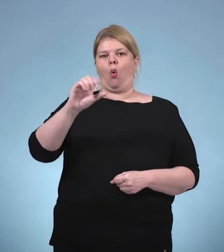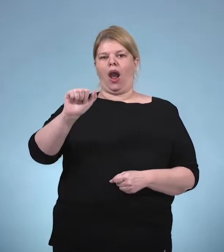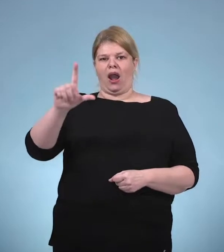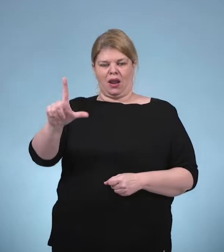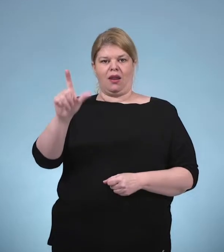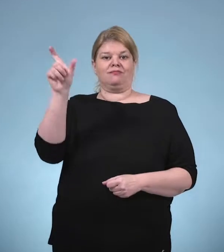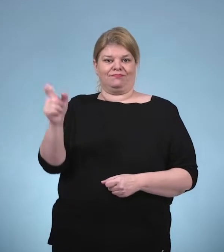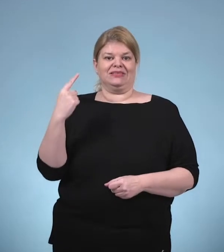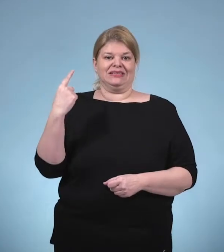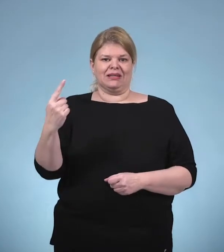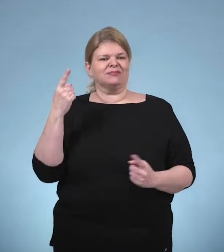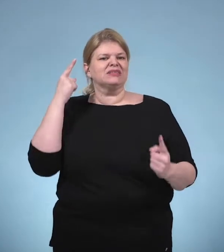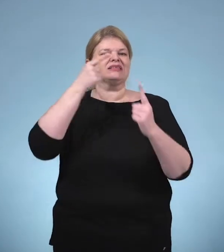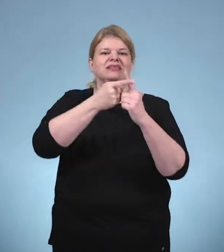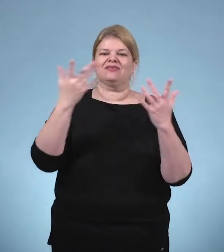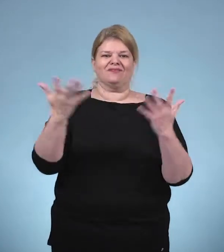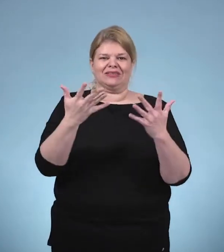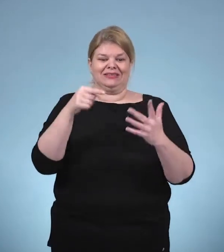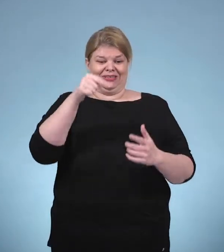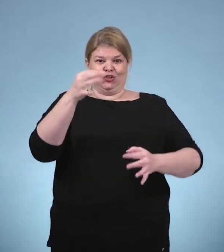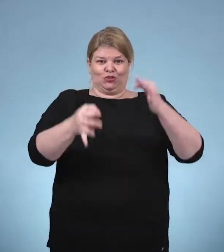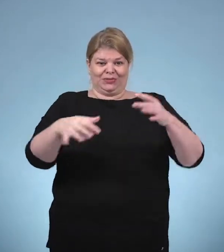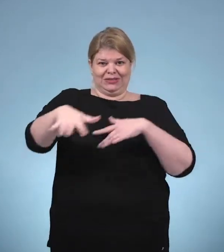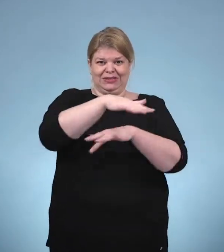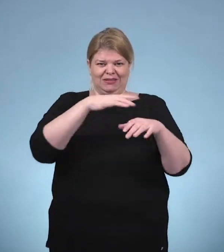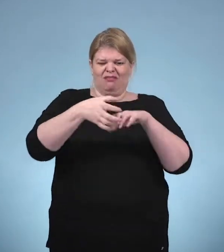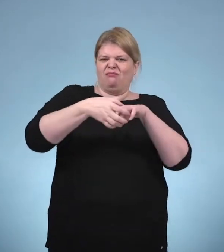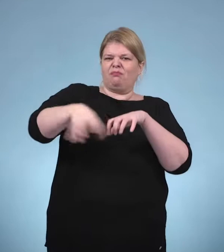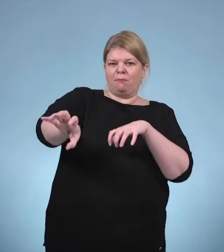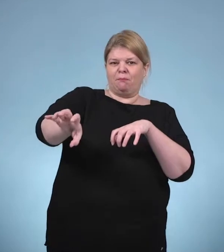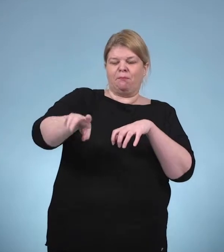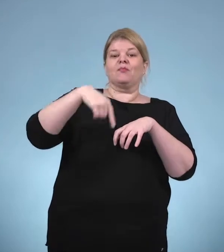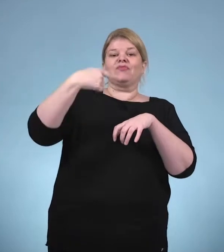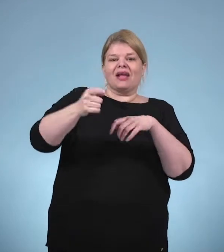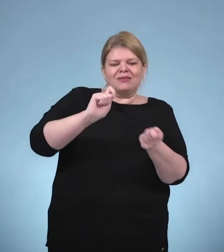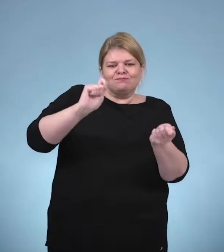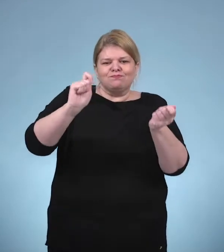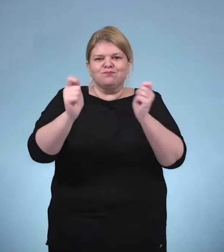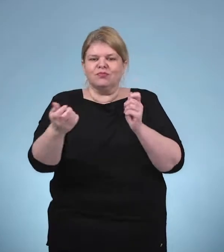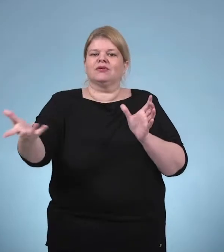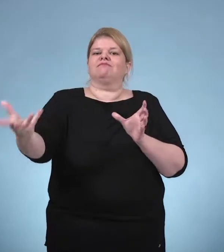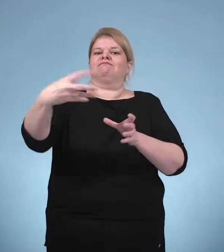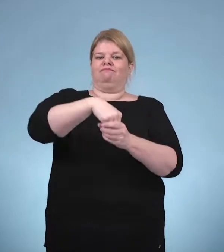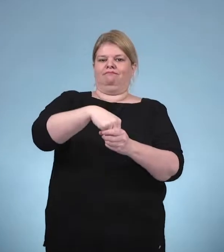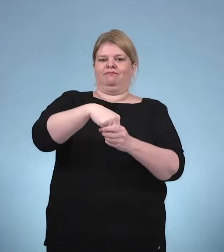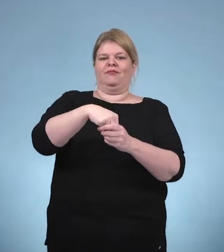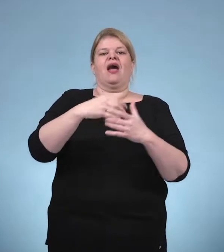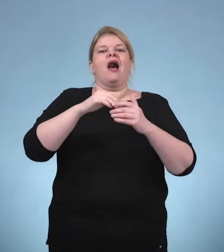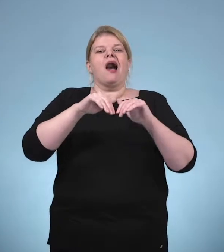The aim is to deal with situations of exclusion and collectively develop new ways of acting to transform exclusion